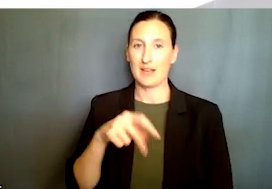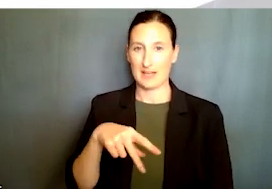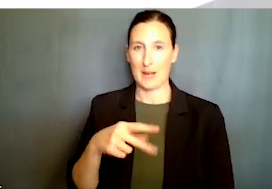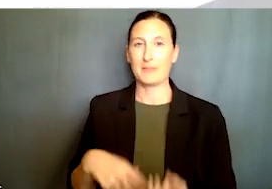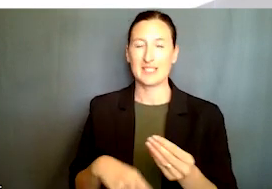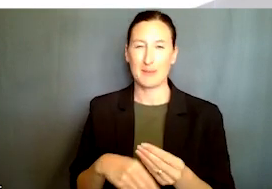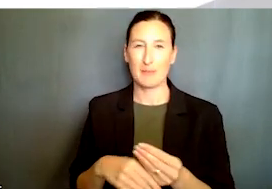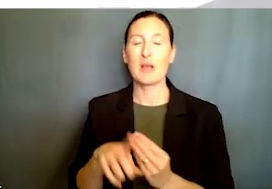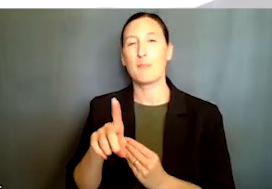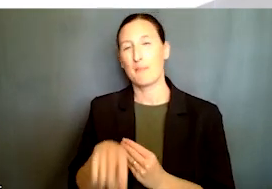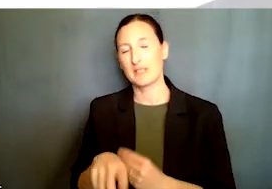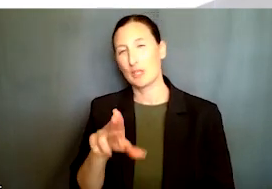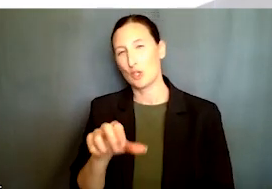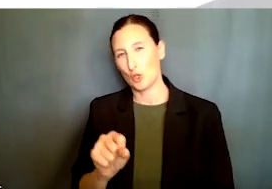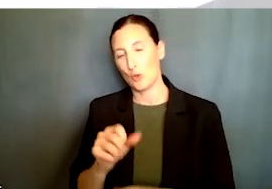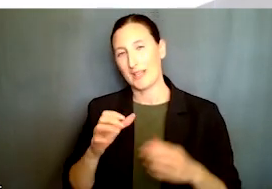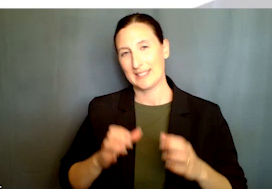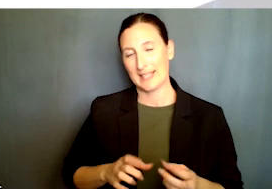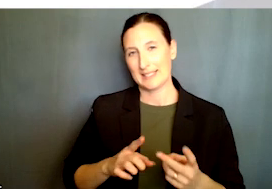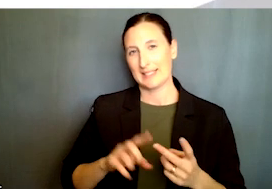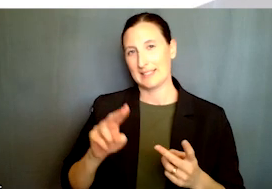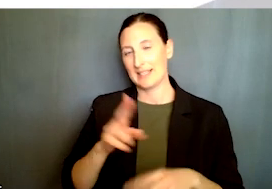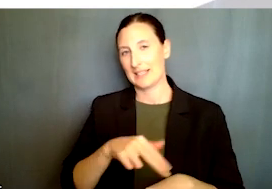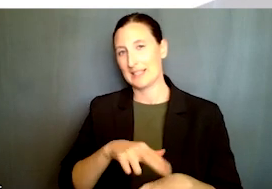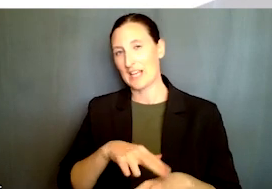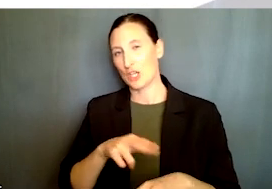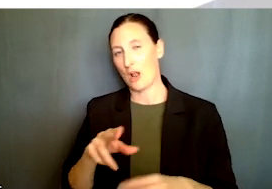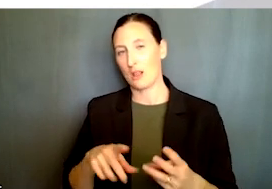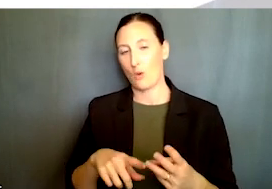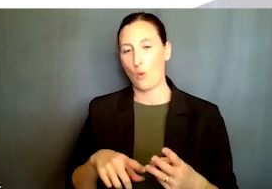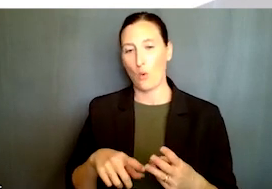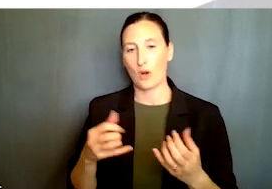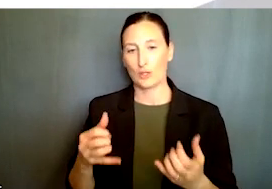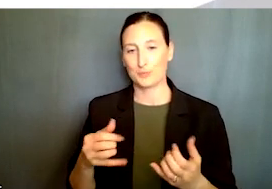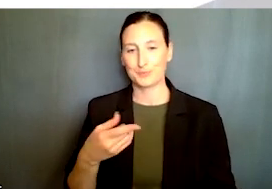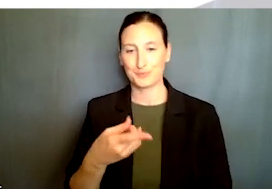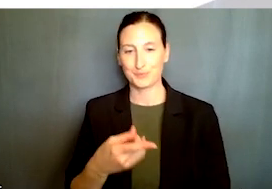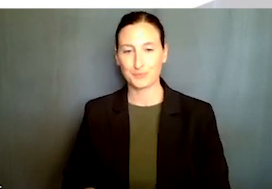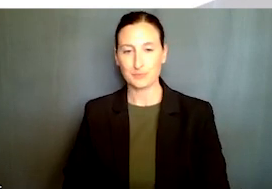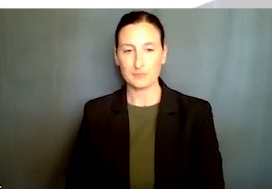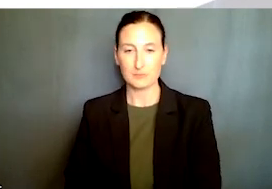and they need to be US citizens, US Nationals or US permanent residents so that's not negotiable.